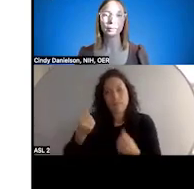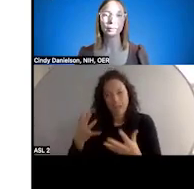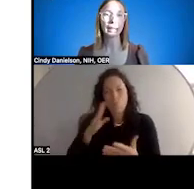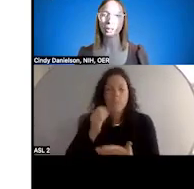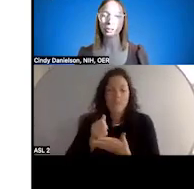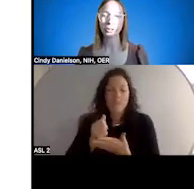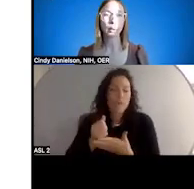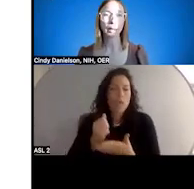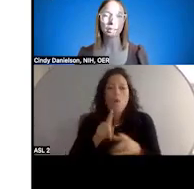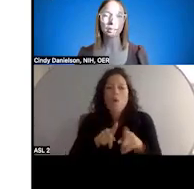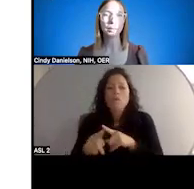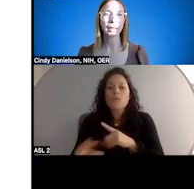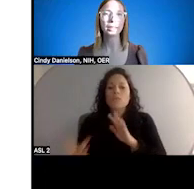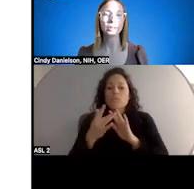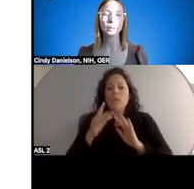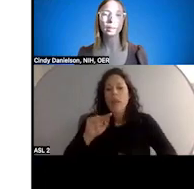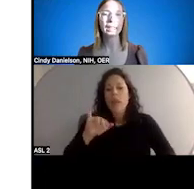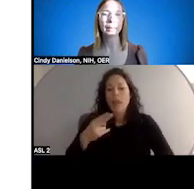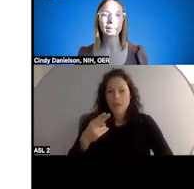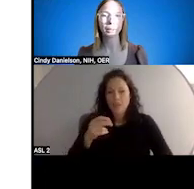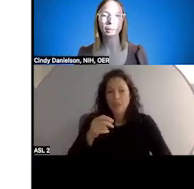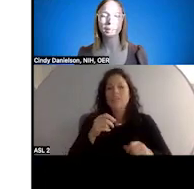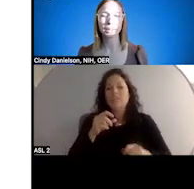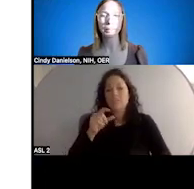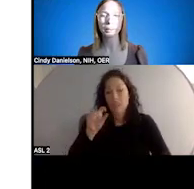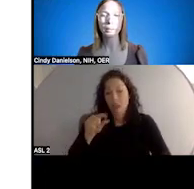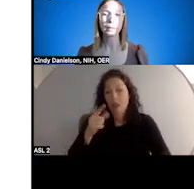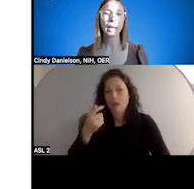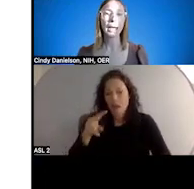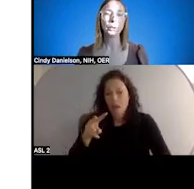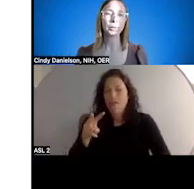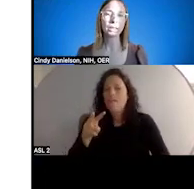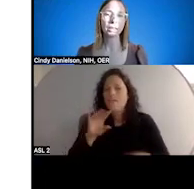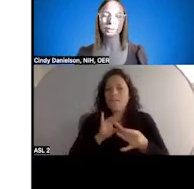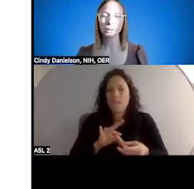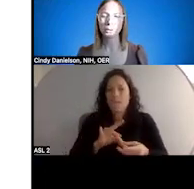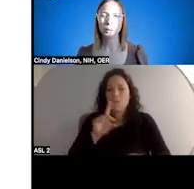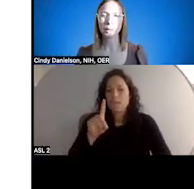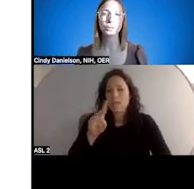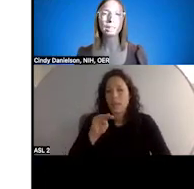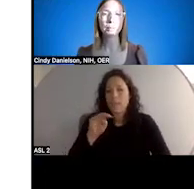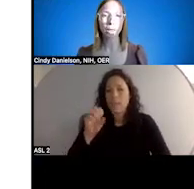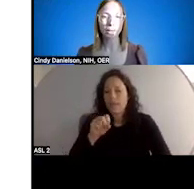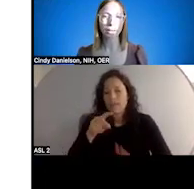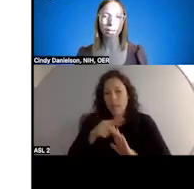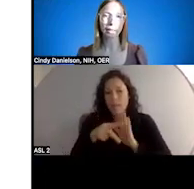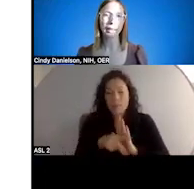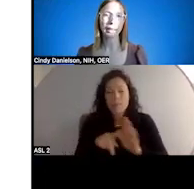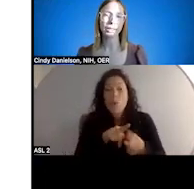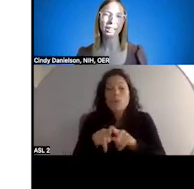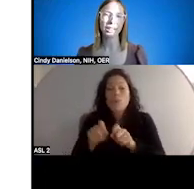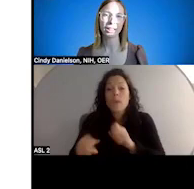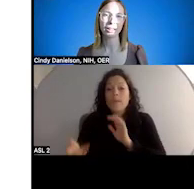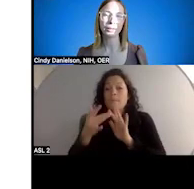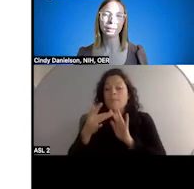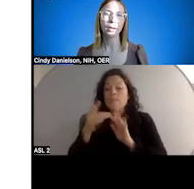for any general questions related to the DMS policy, and you can reach out to grantspolicy@nih.gov